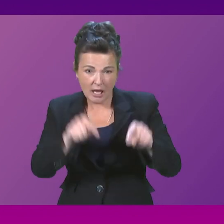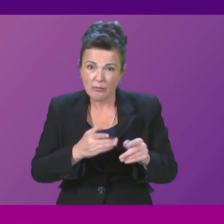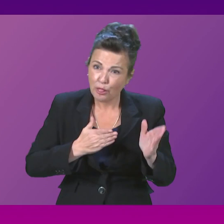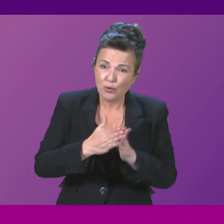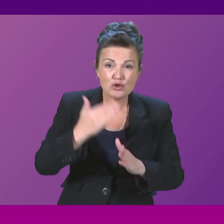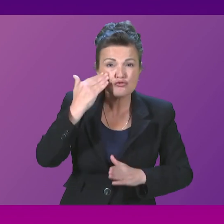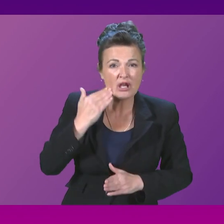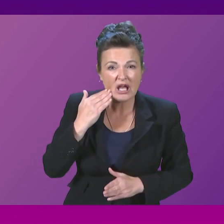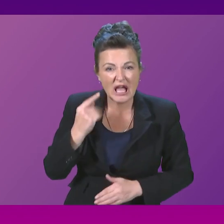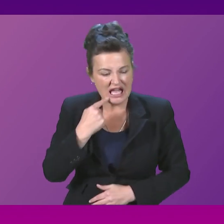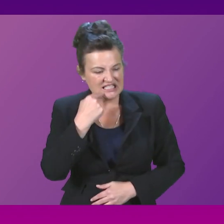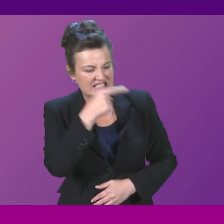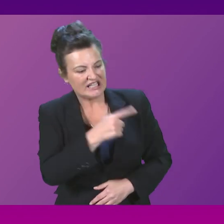he is the wrong type of Asian.